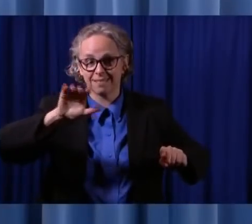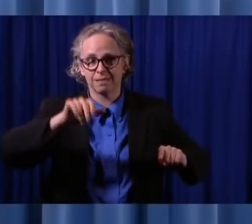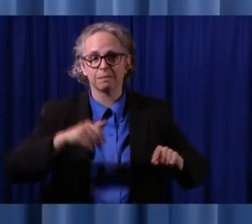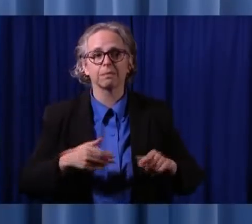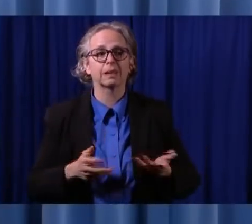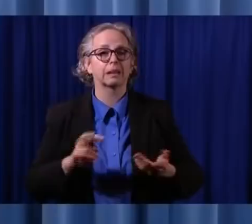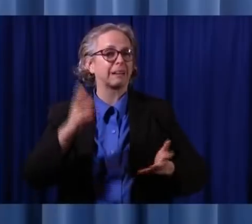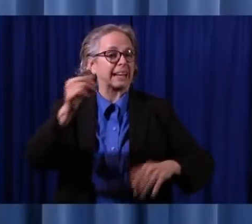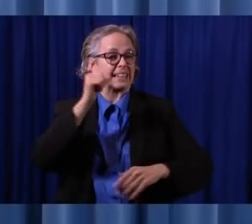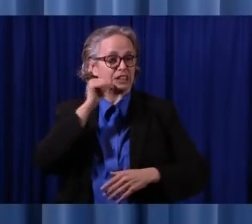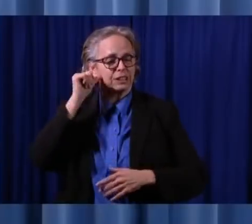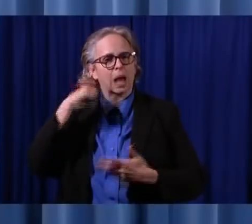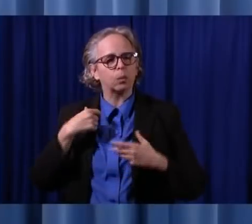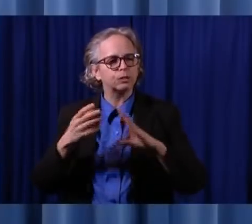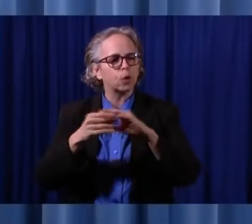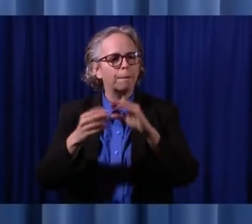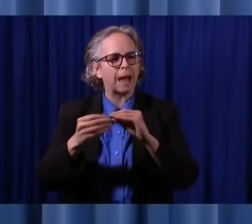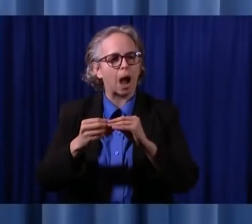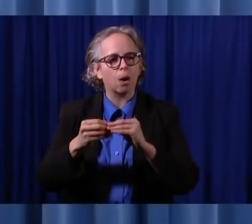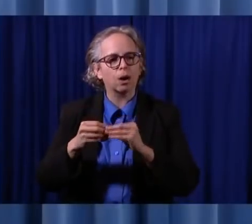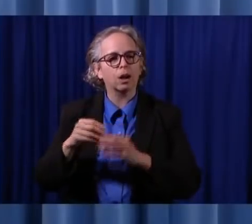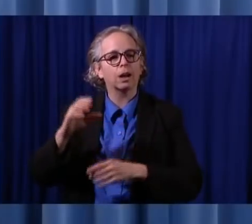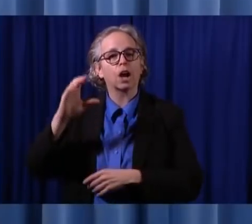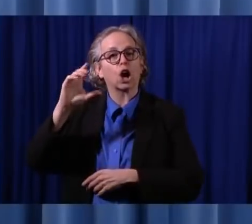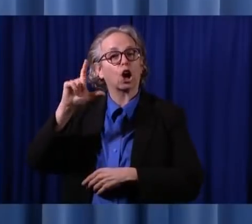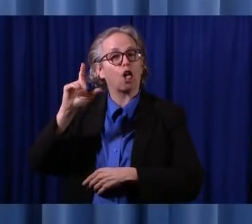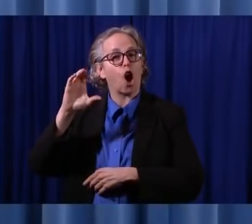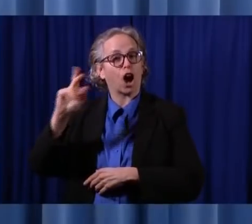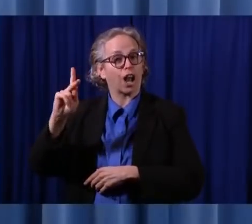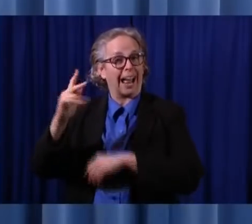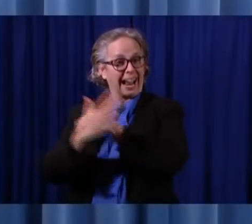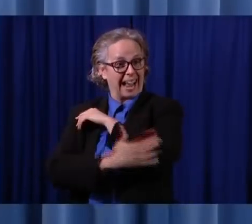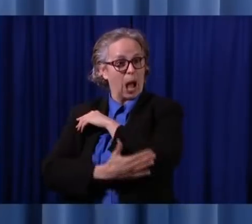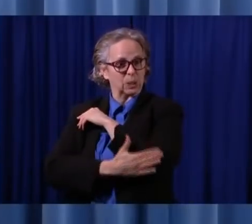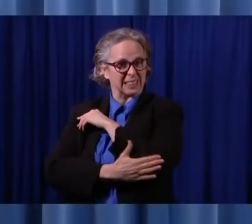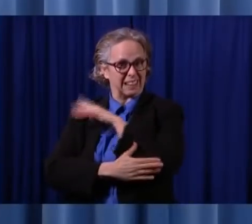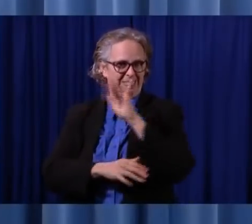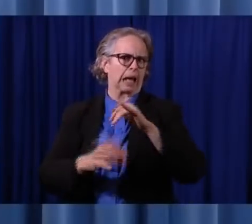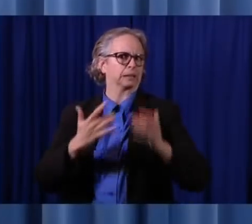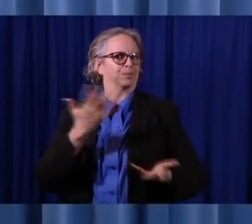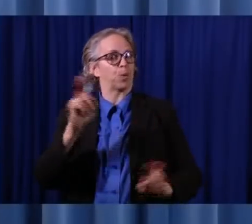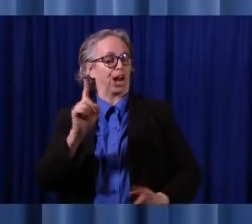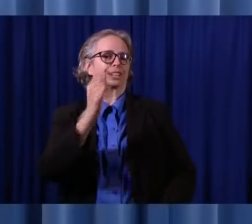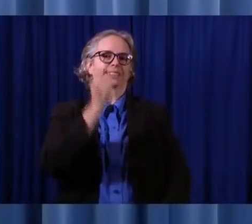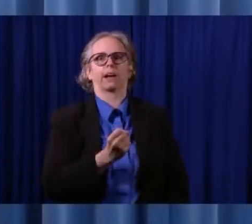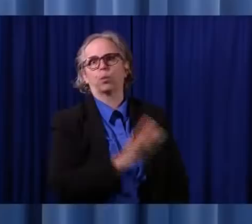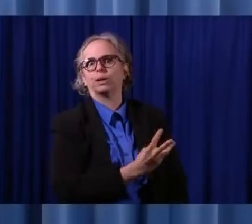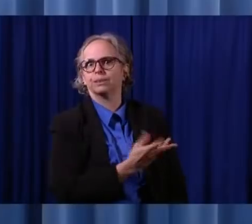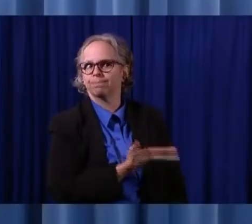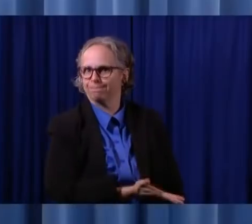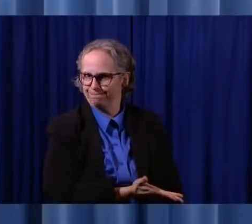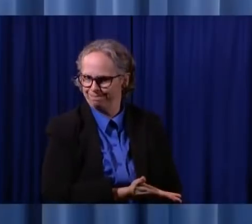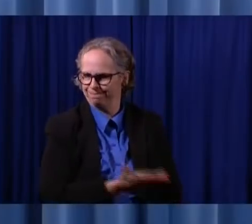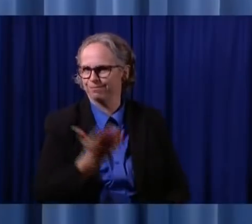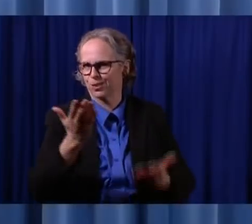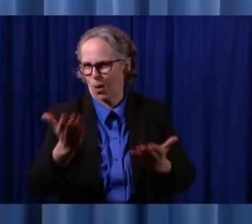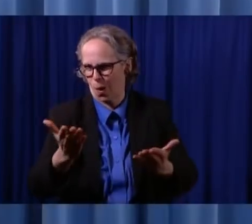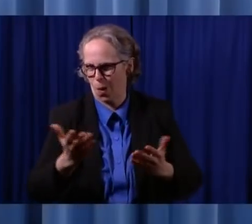I TALKED ABOUT SOUTHWEST OHIO LAST WEEK A LITTLE BIT. YESTERDAY WE TALKED ABOUT CLARK COUNTY, OF COURSE ALSO IN